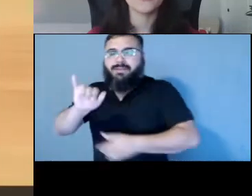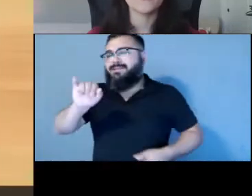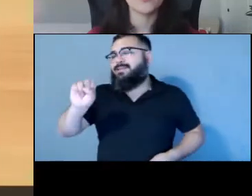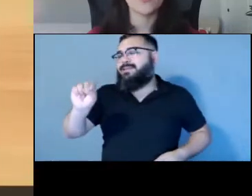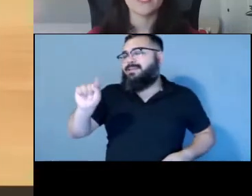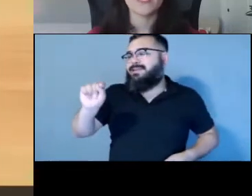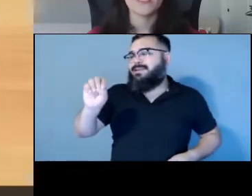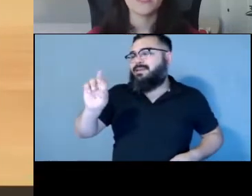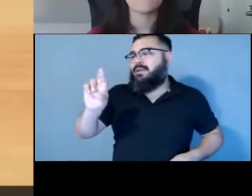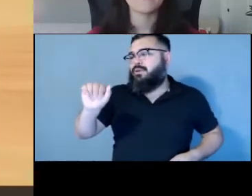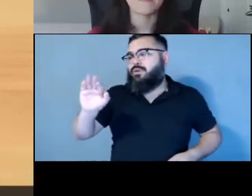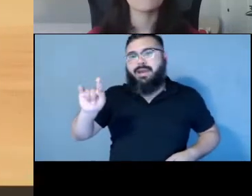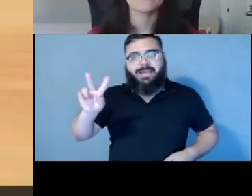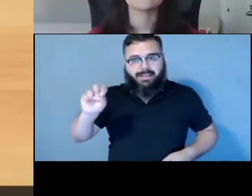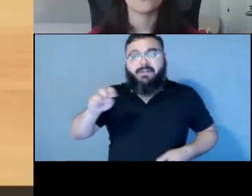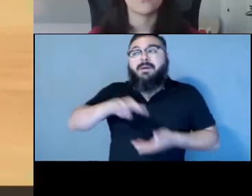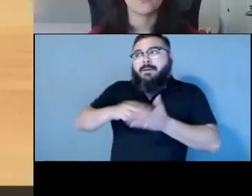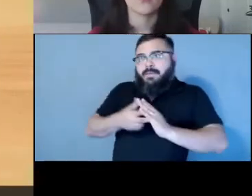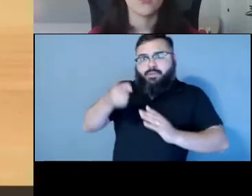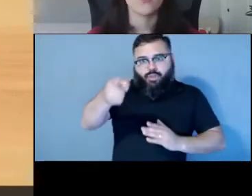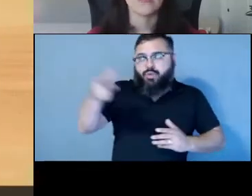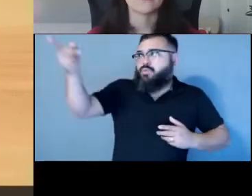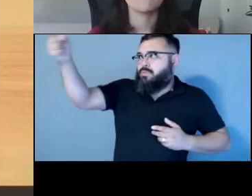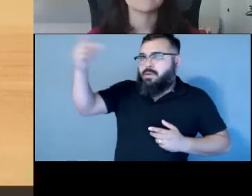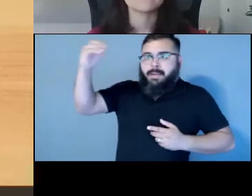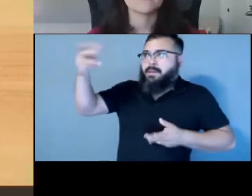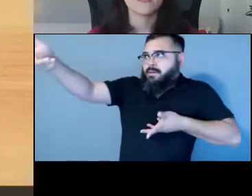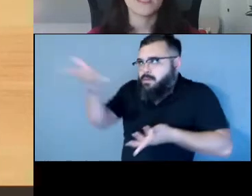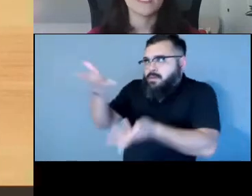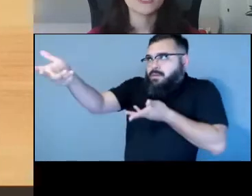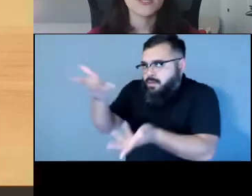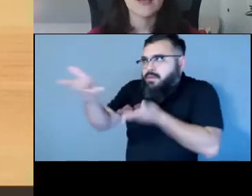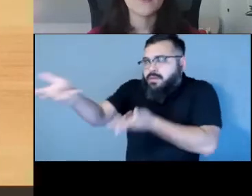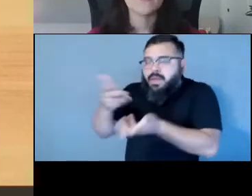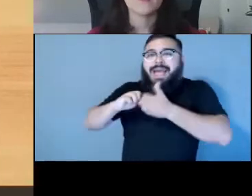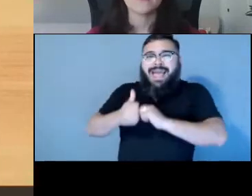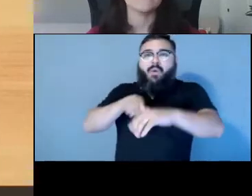and the employee about how to make this work, how to make this accommodation happen